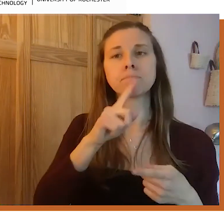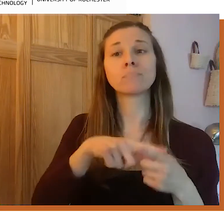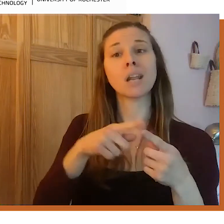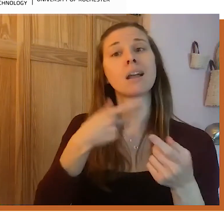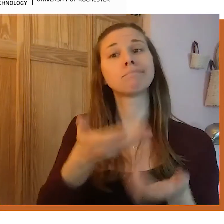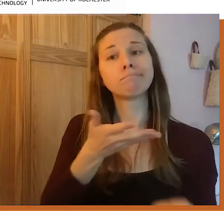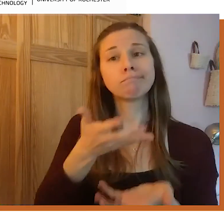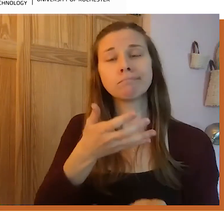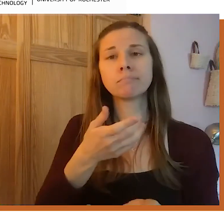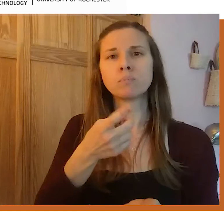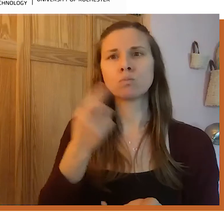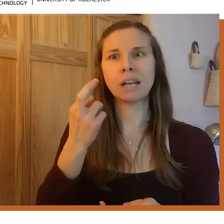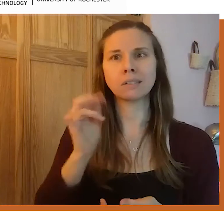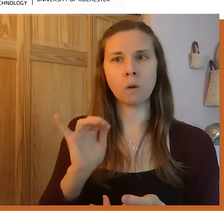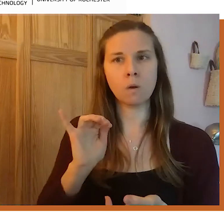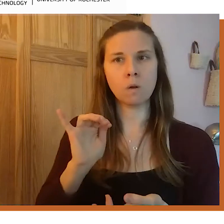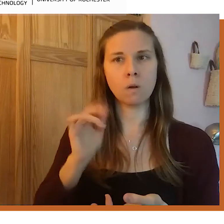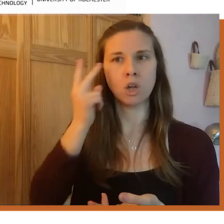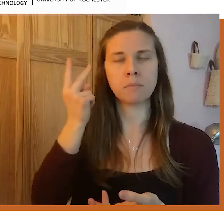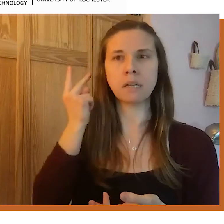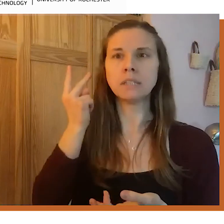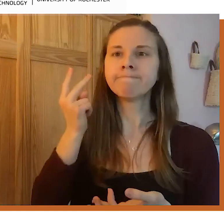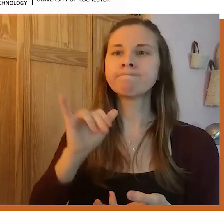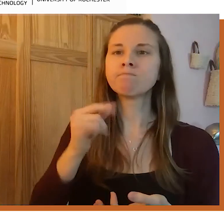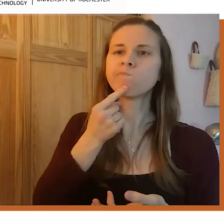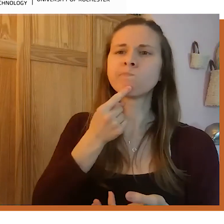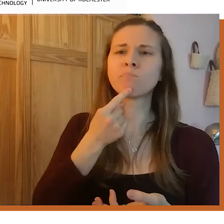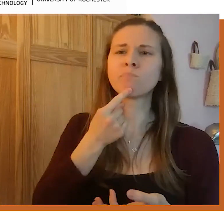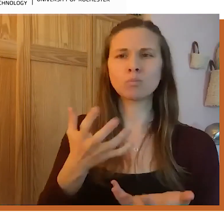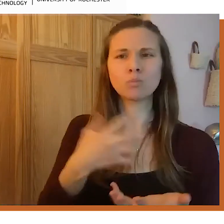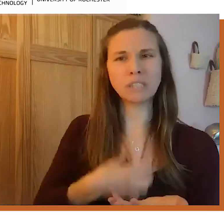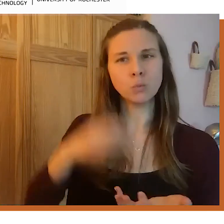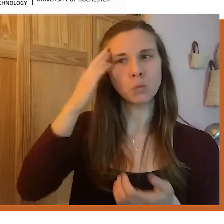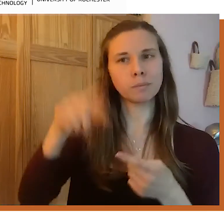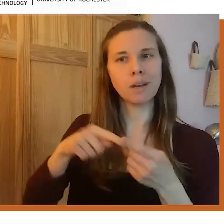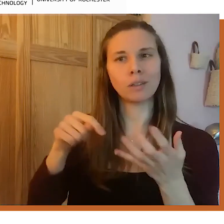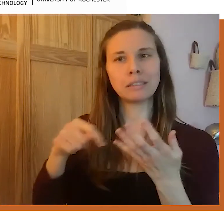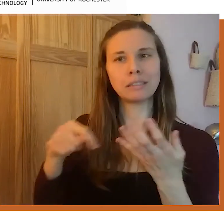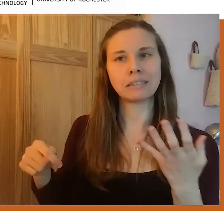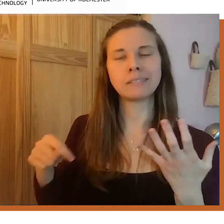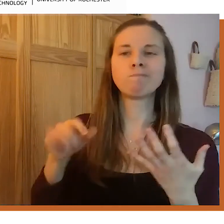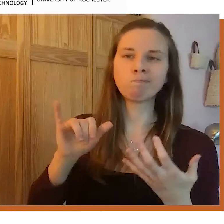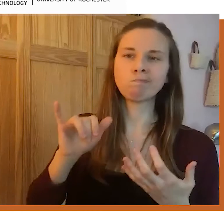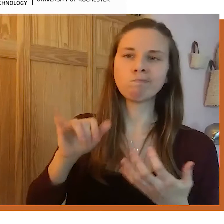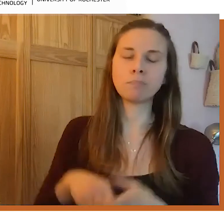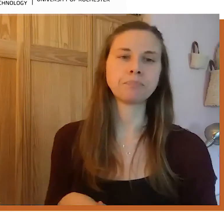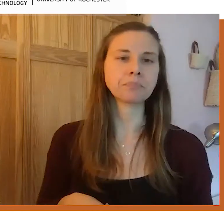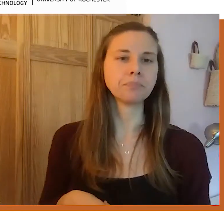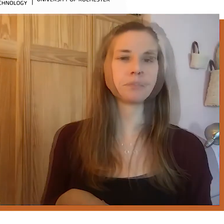the doctor's suggestions and not ask more, and there were others who would ask more questions of their doctor to get more in-depth information.